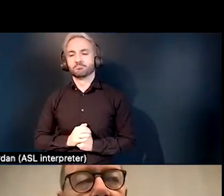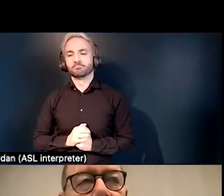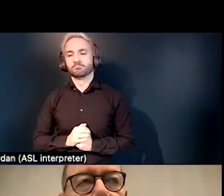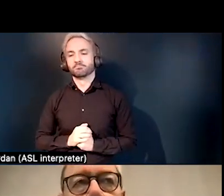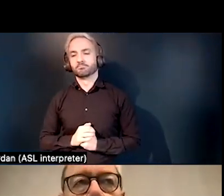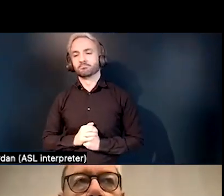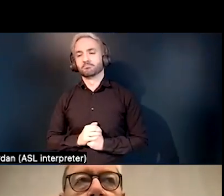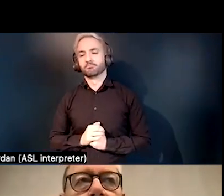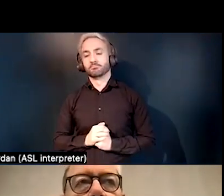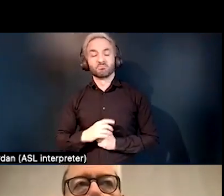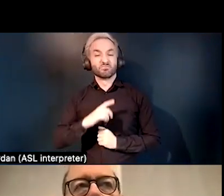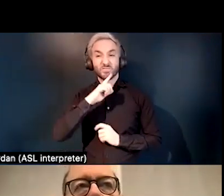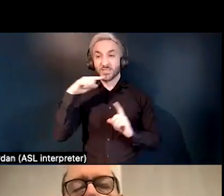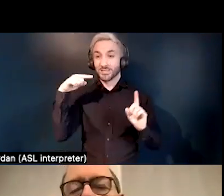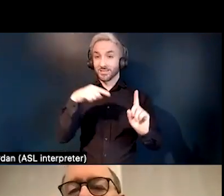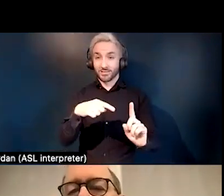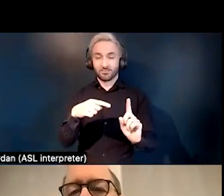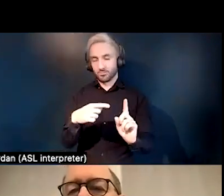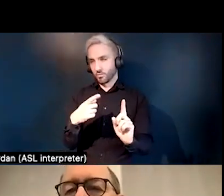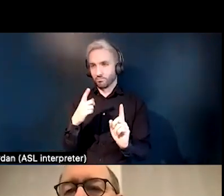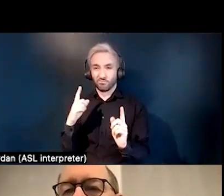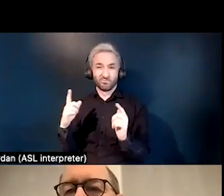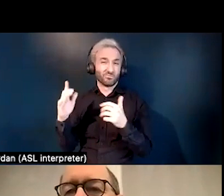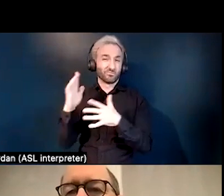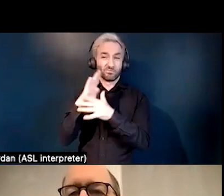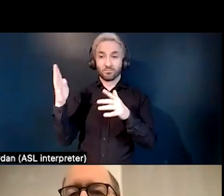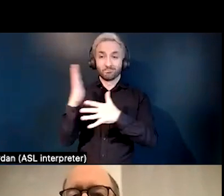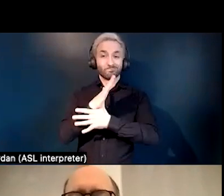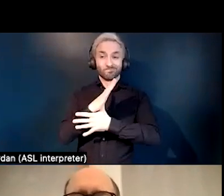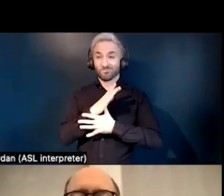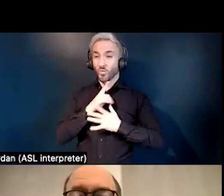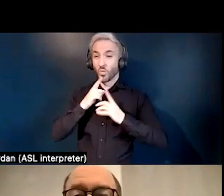to sell more books. So one of the questions we ask in our metadata committee regularly,